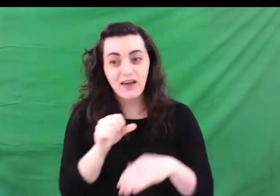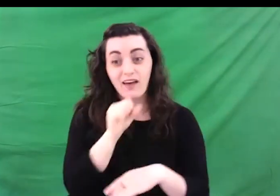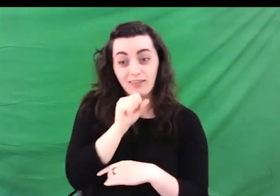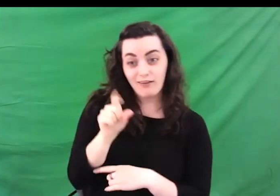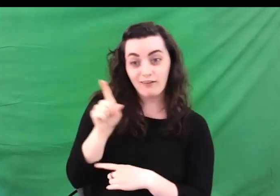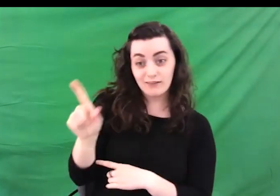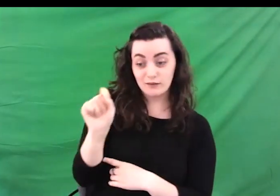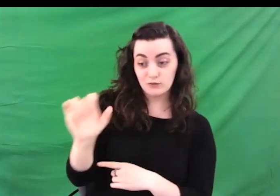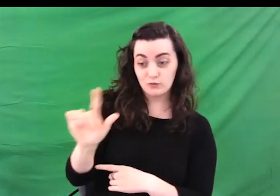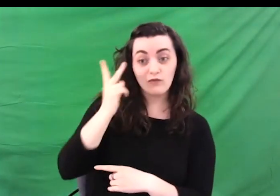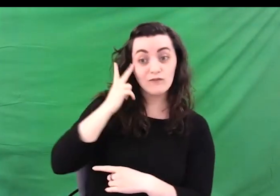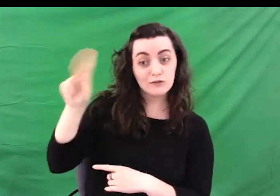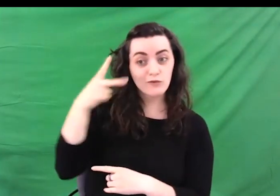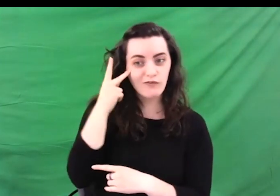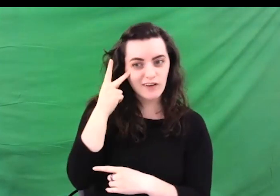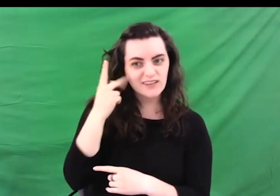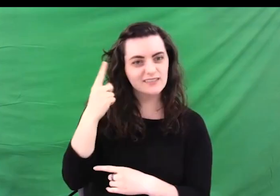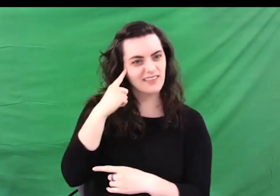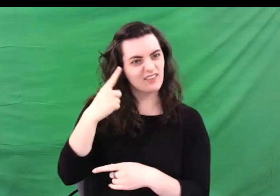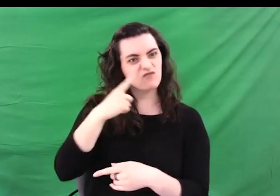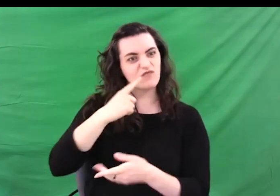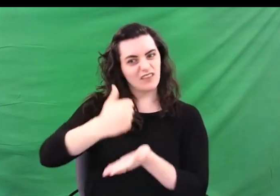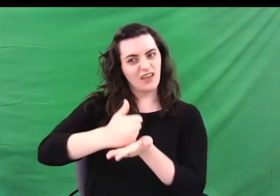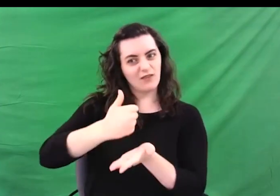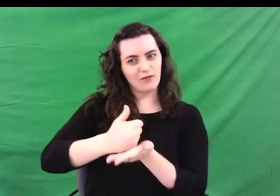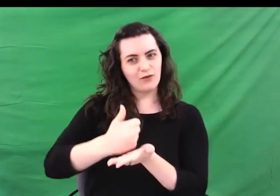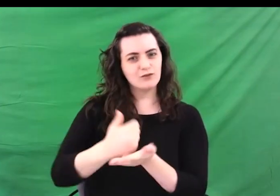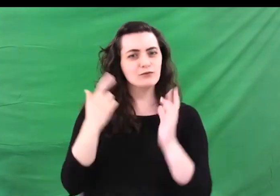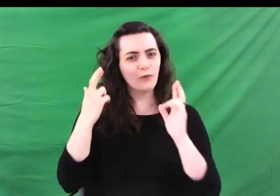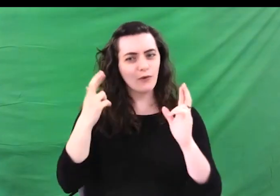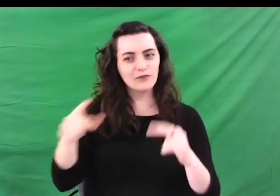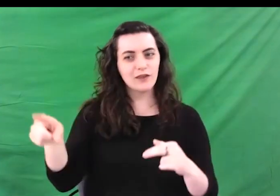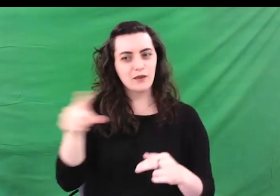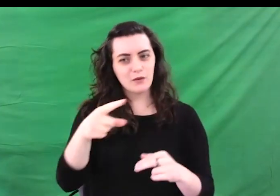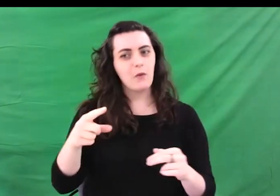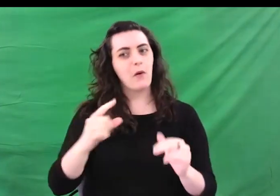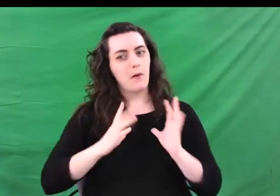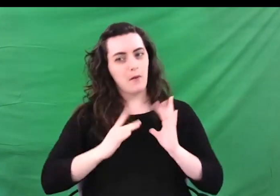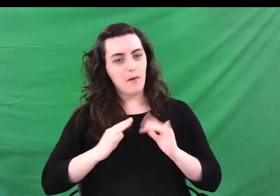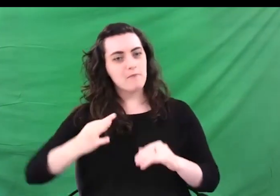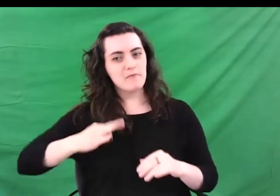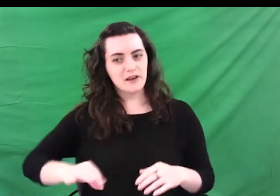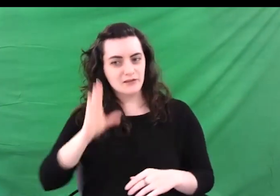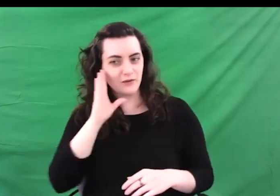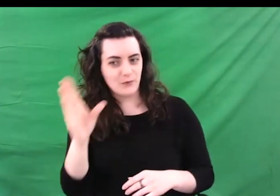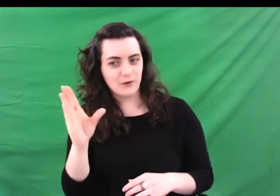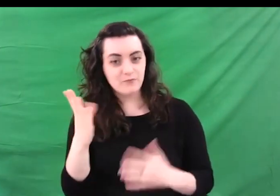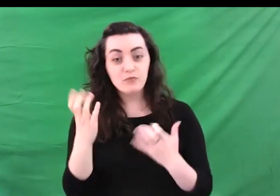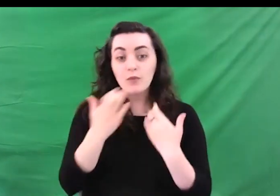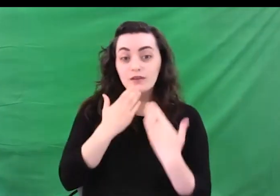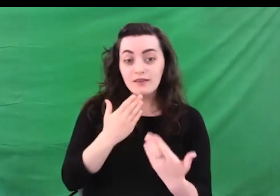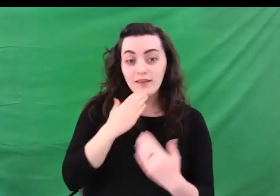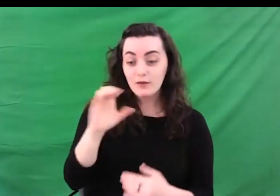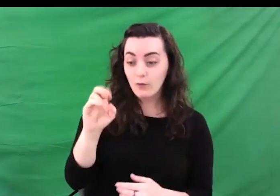hope that you find your time today well spent. I would like to thank OCALI for having me today as well